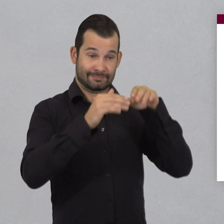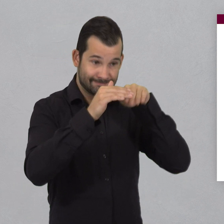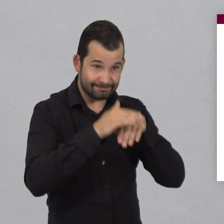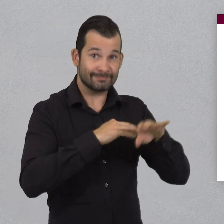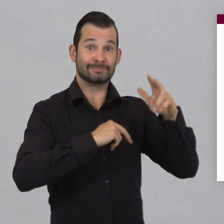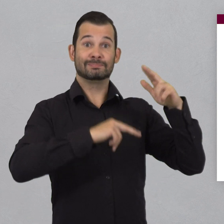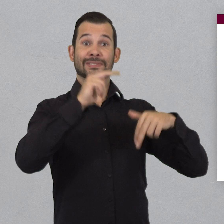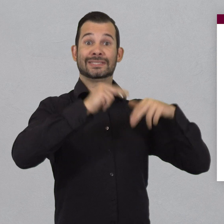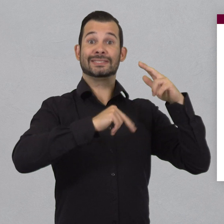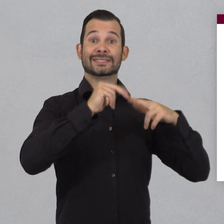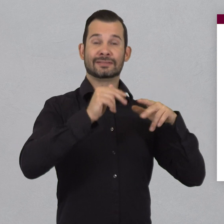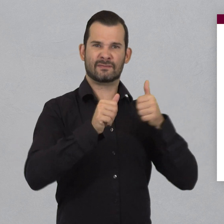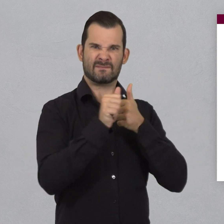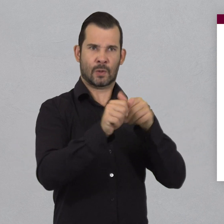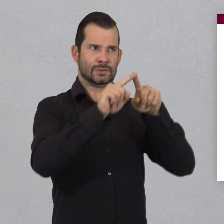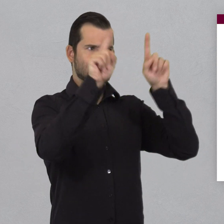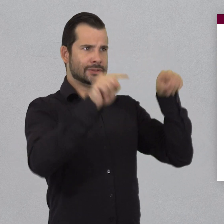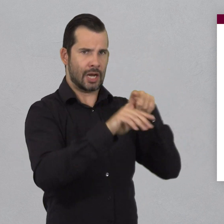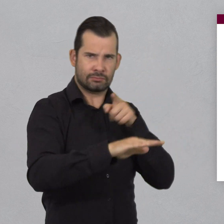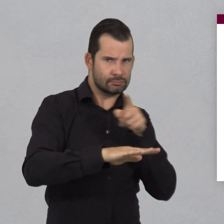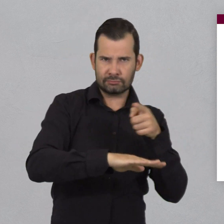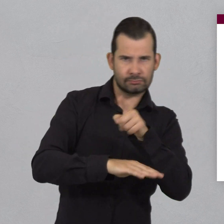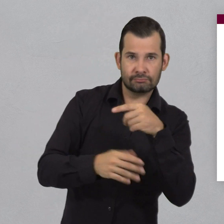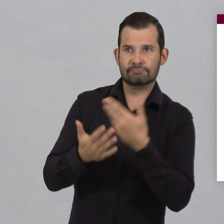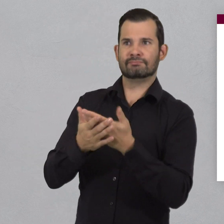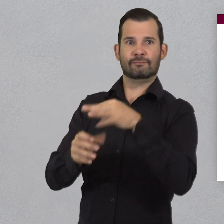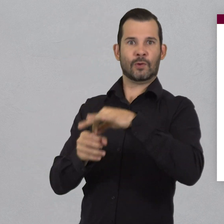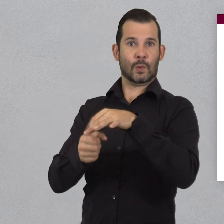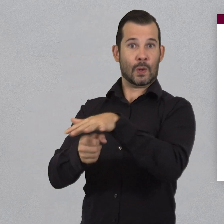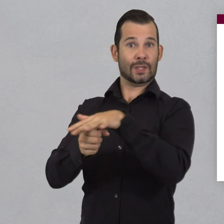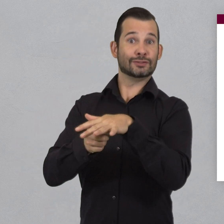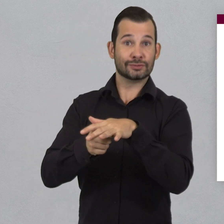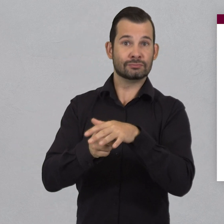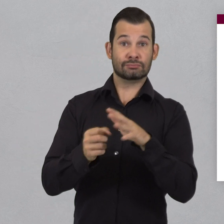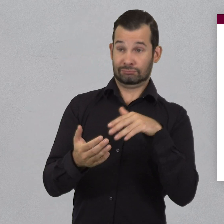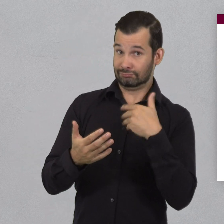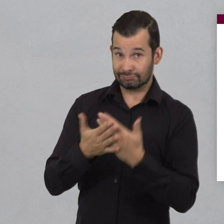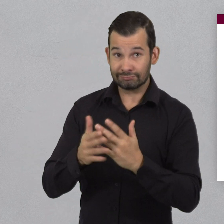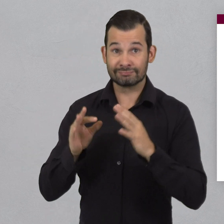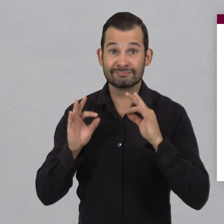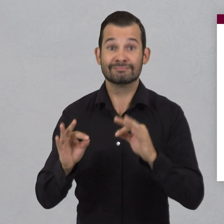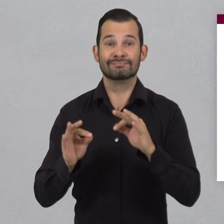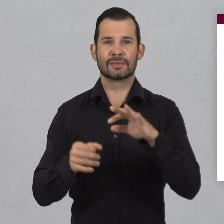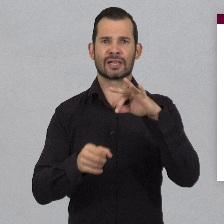follow the signs to the voting location. When you get there, an election worker will